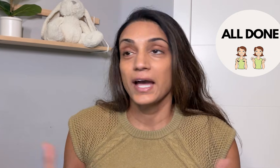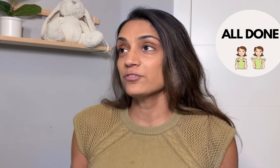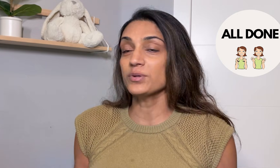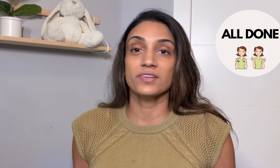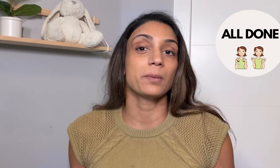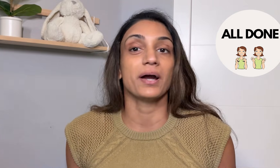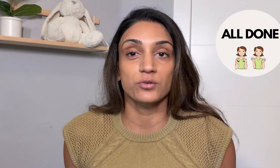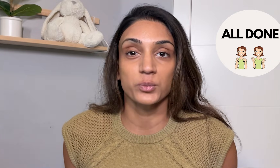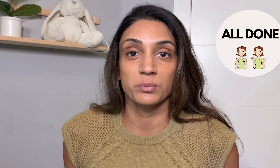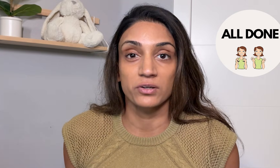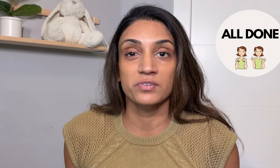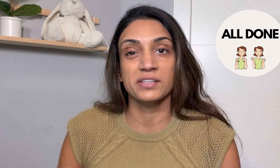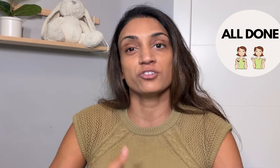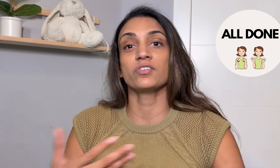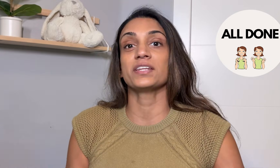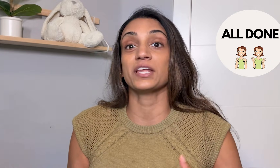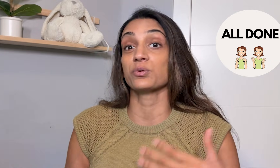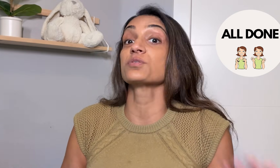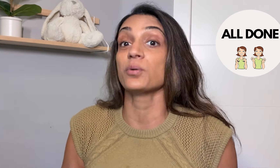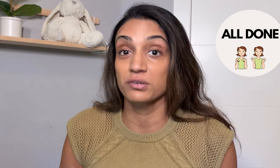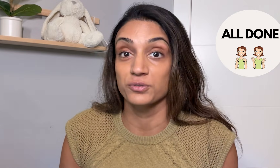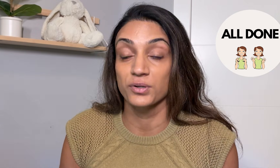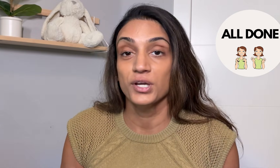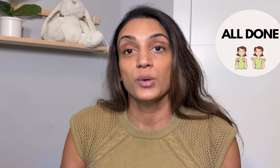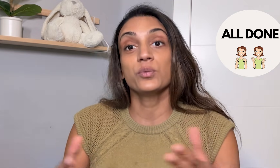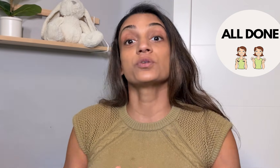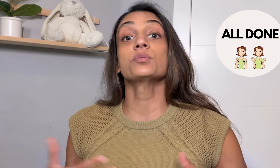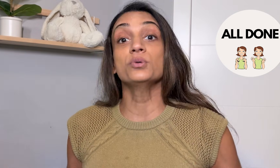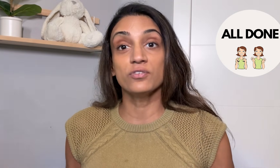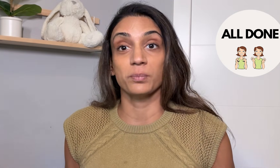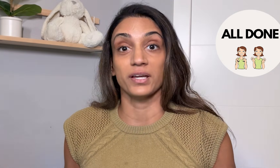After we set a boundary with meals like, let's just say that they were throwing food, we would remove the plate.